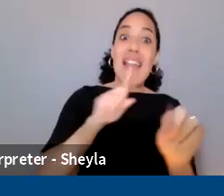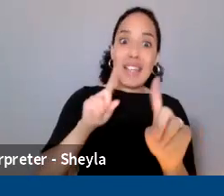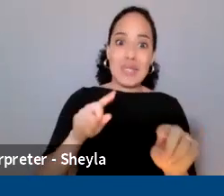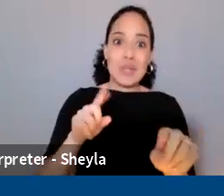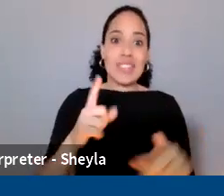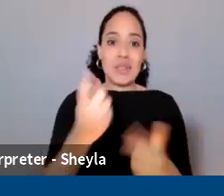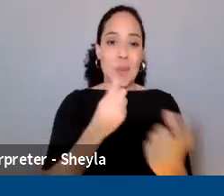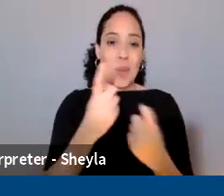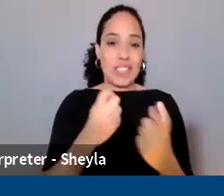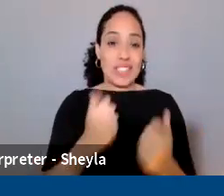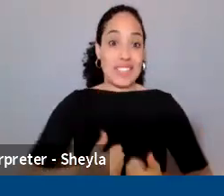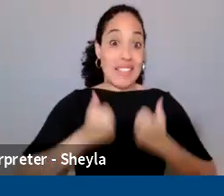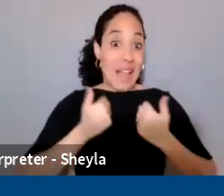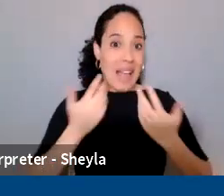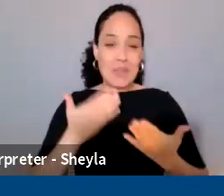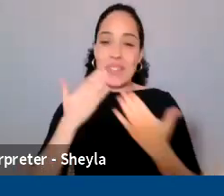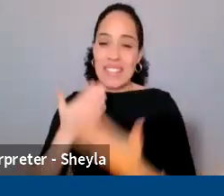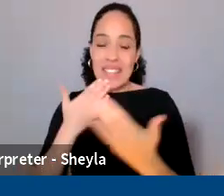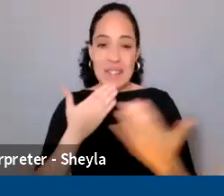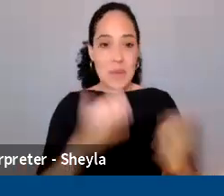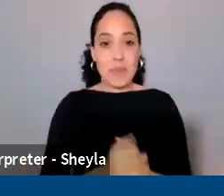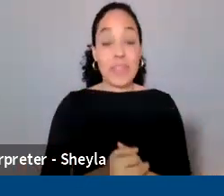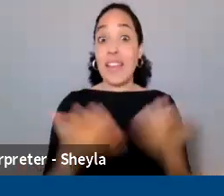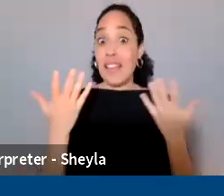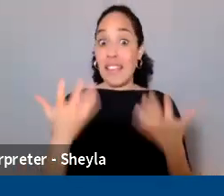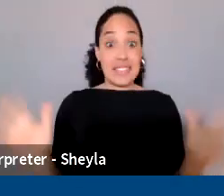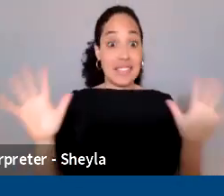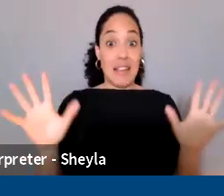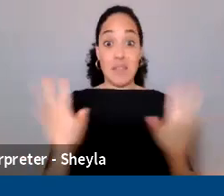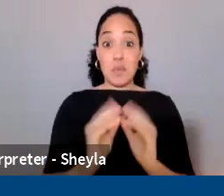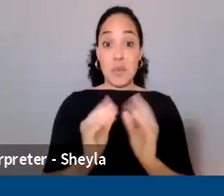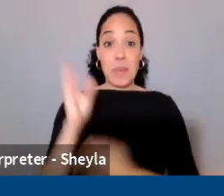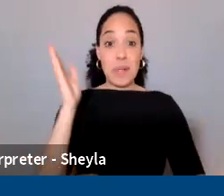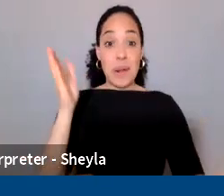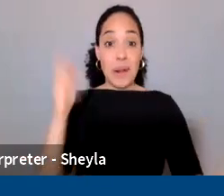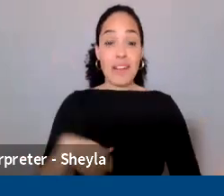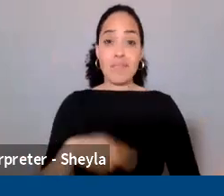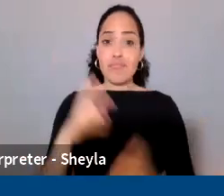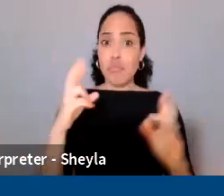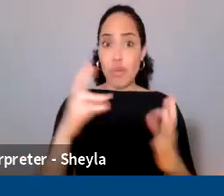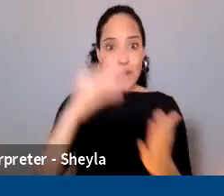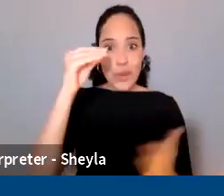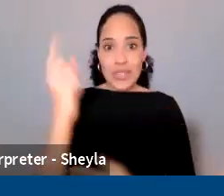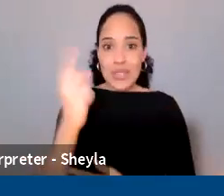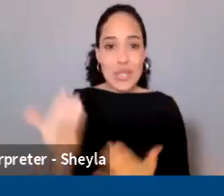well that is the end of our webinar uh we hope you learned something new and we hope that uh